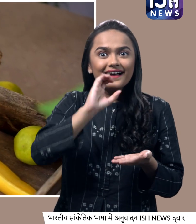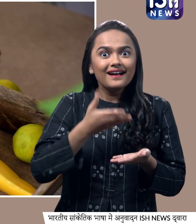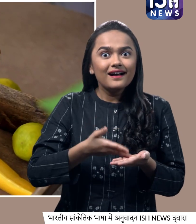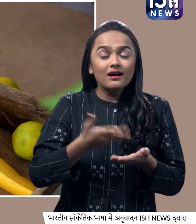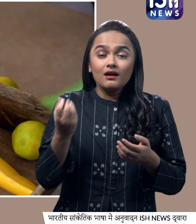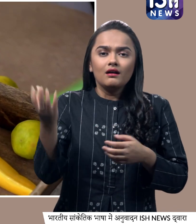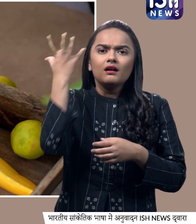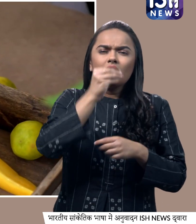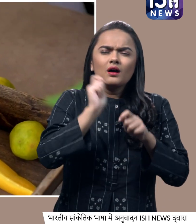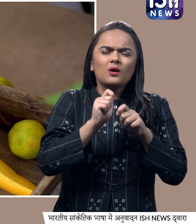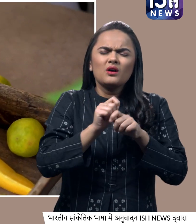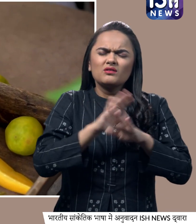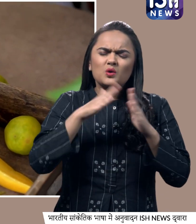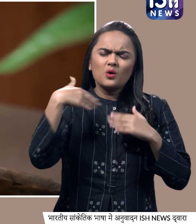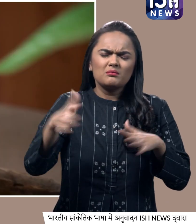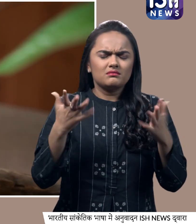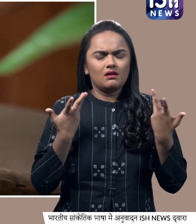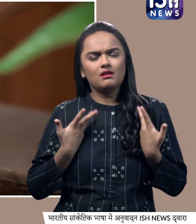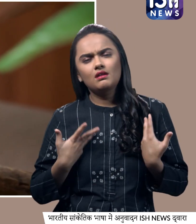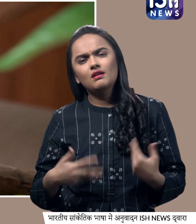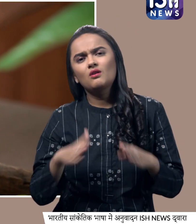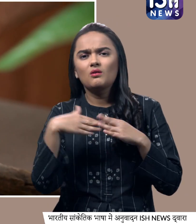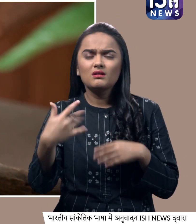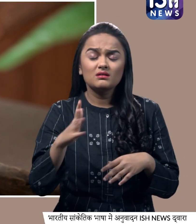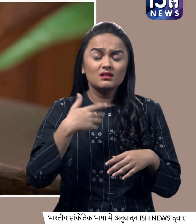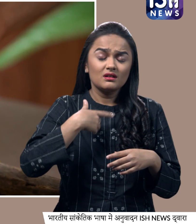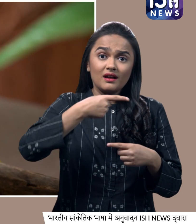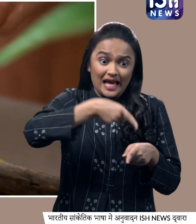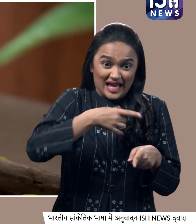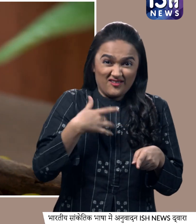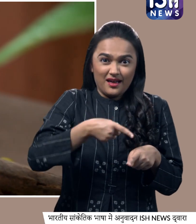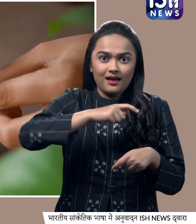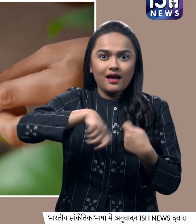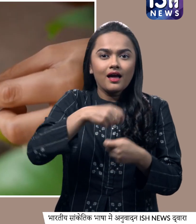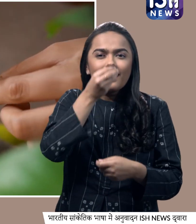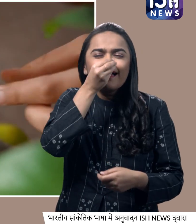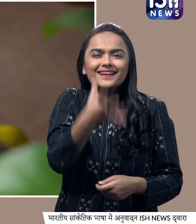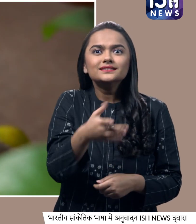When you come back after a long day of work, I feel this is one of the easiest things to prepare